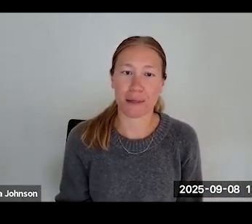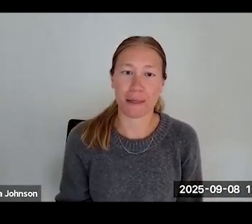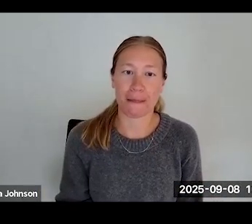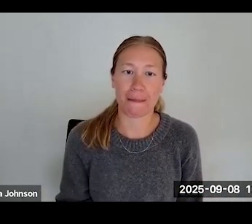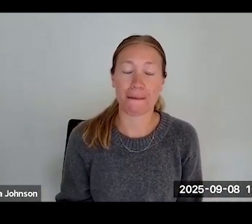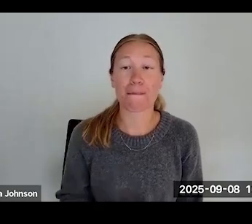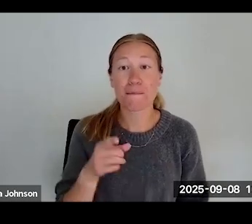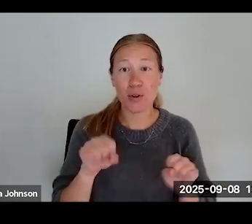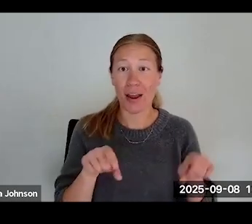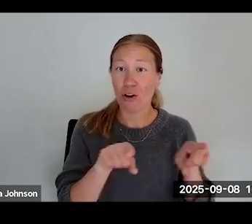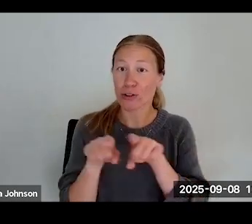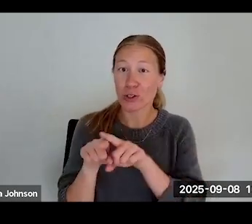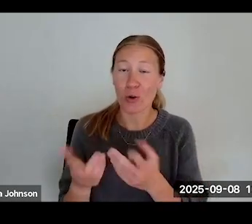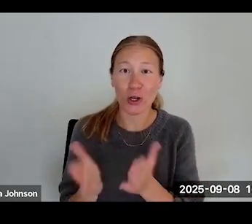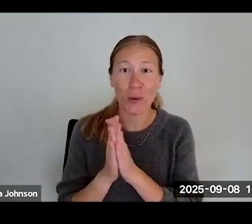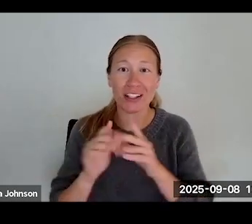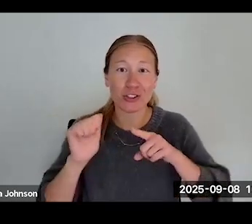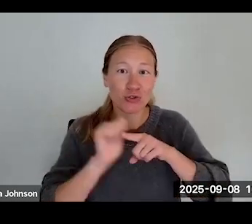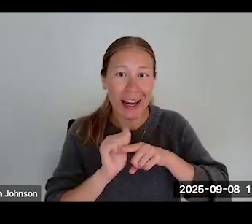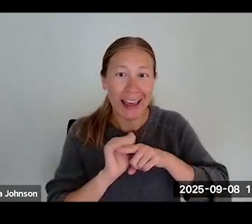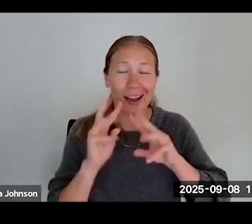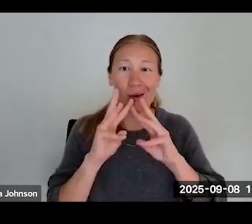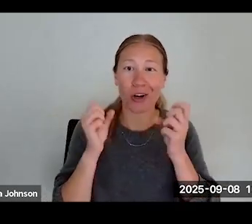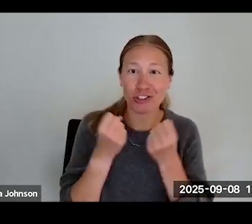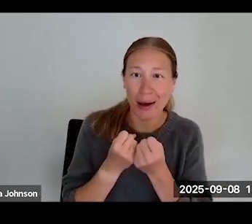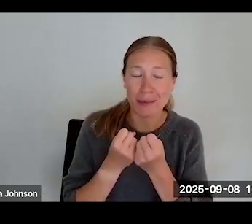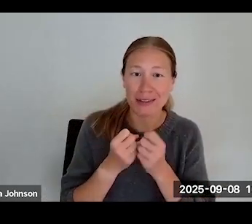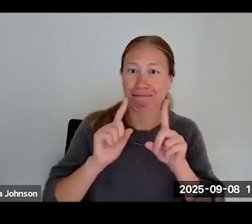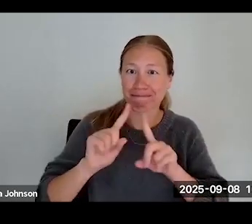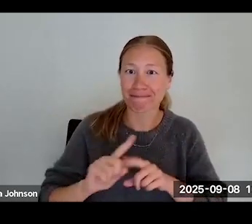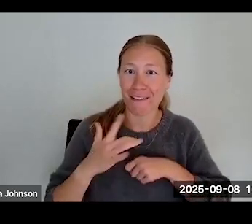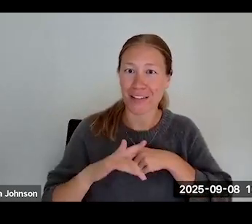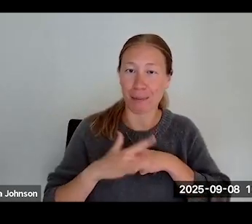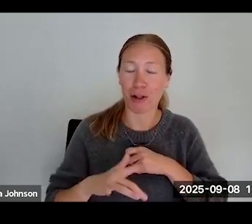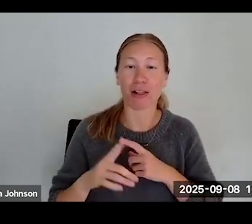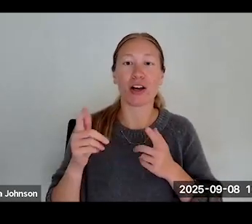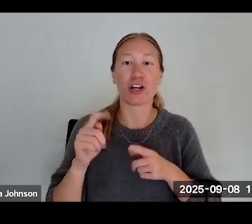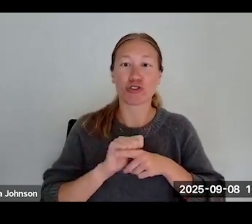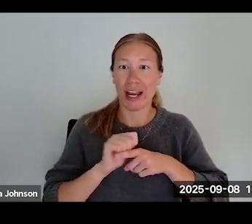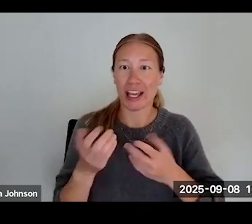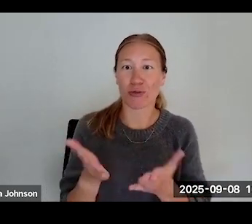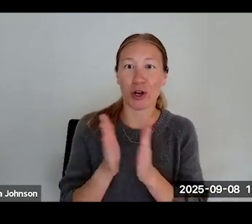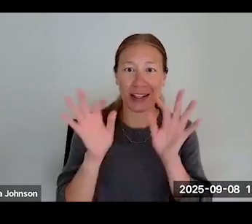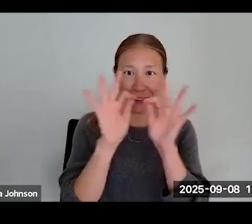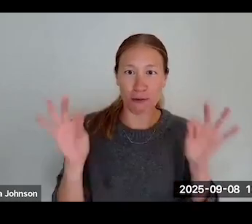You can also request training and workshops. And so we do have a training request form. It is also our barrier request form,